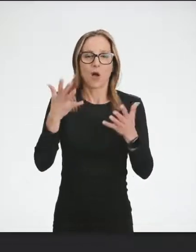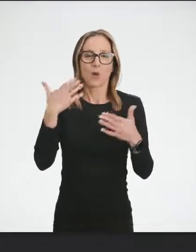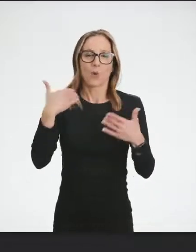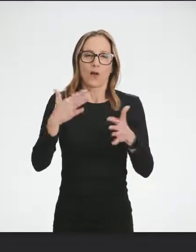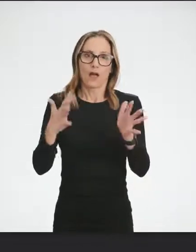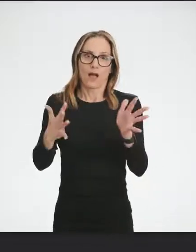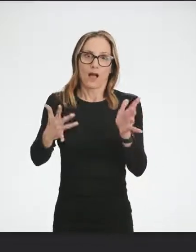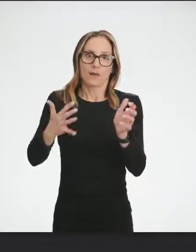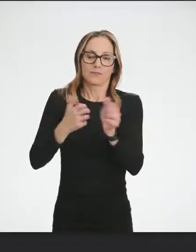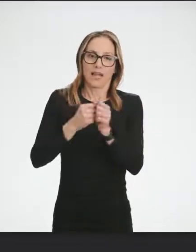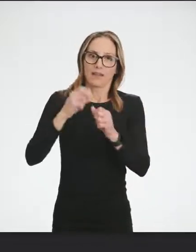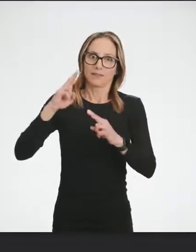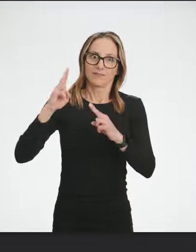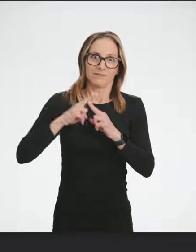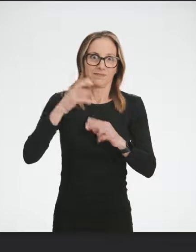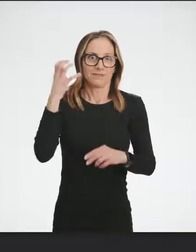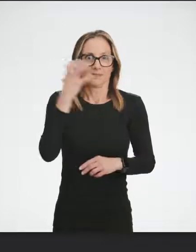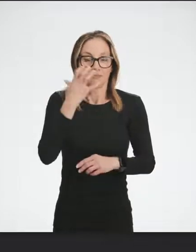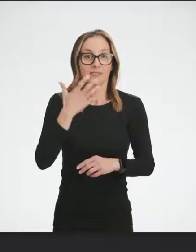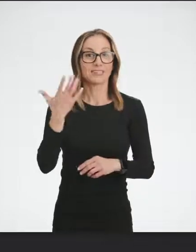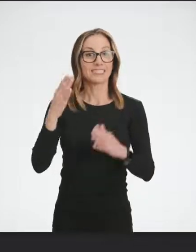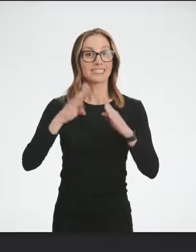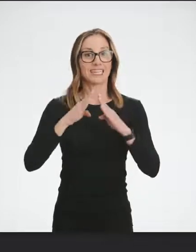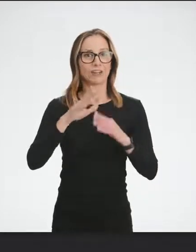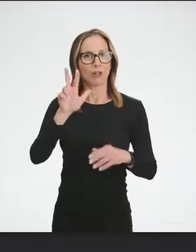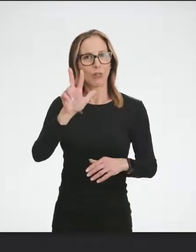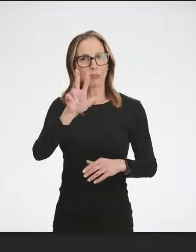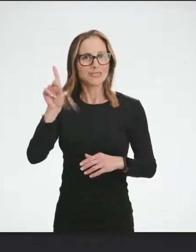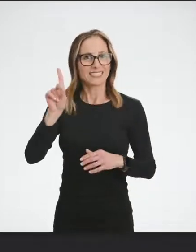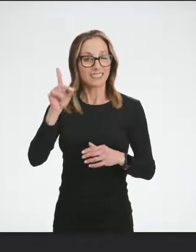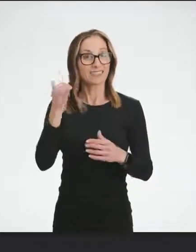starting with making the 3D City Experience available to all developers.